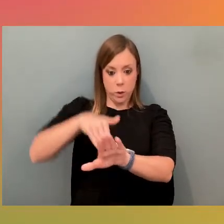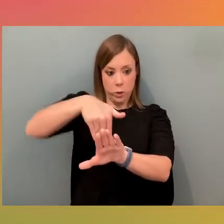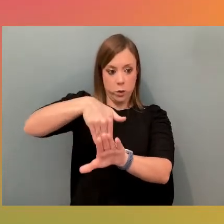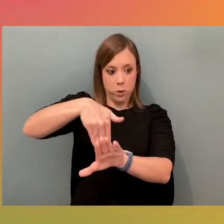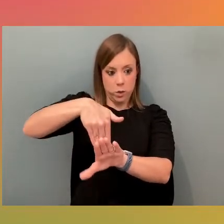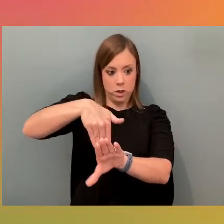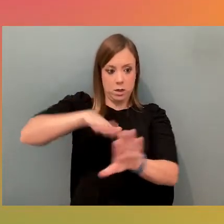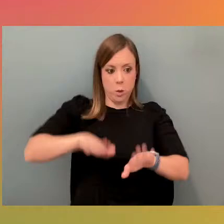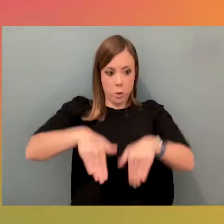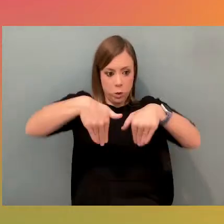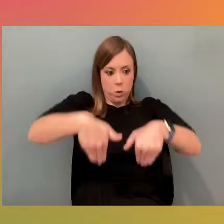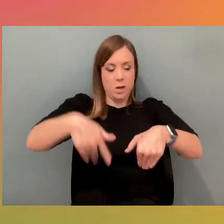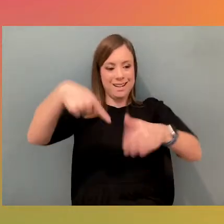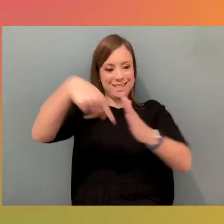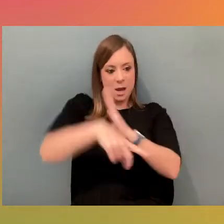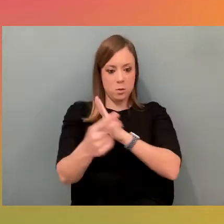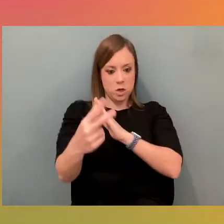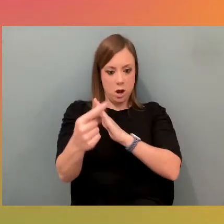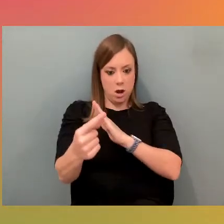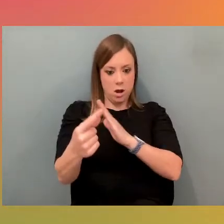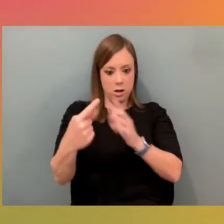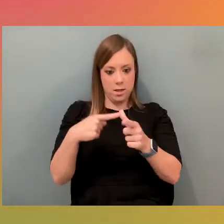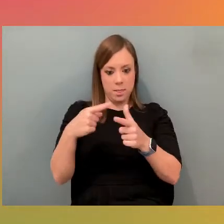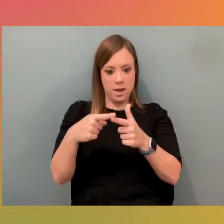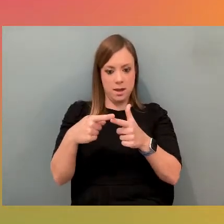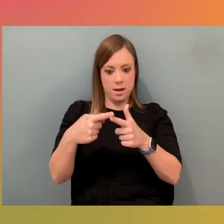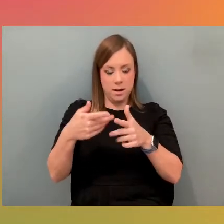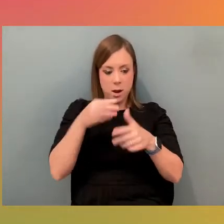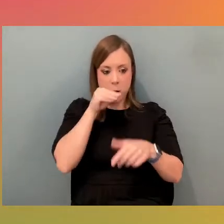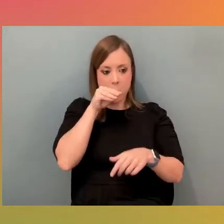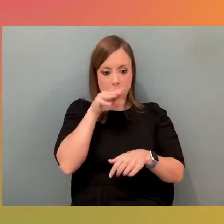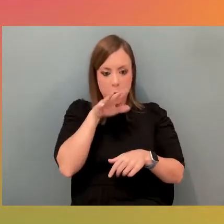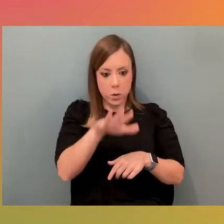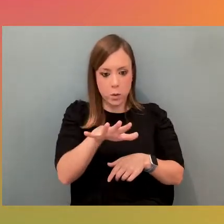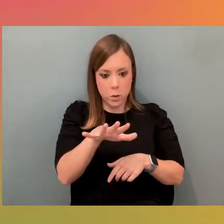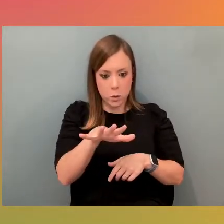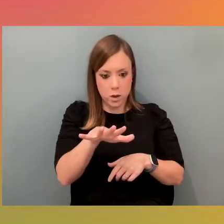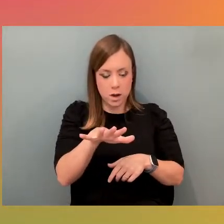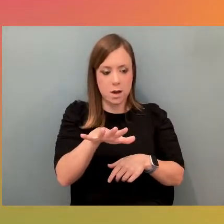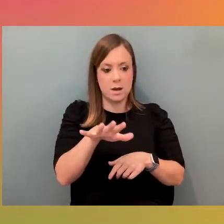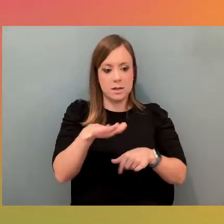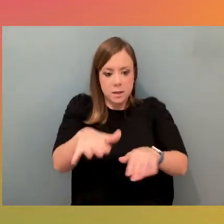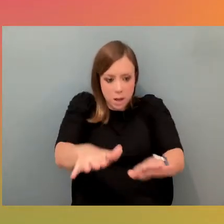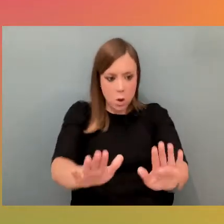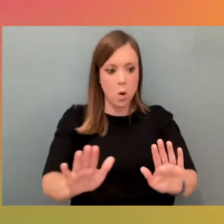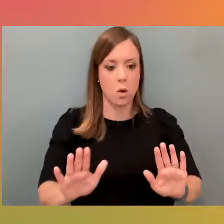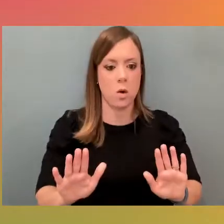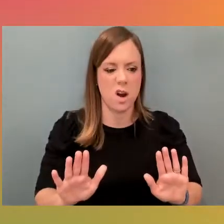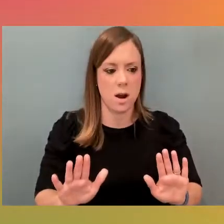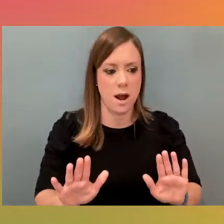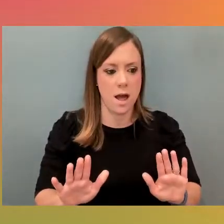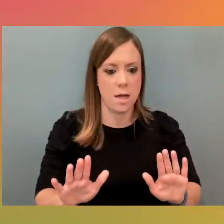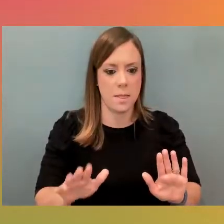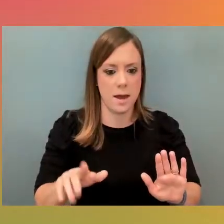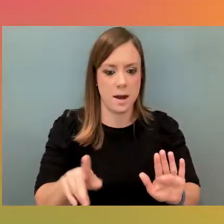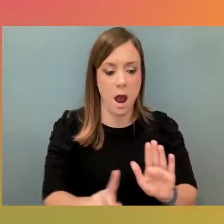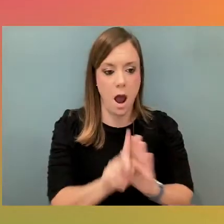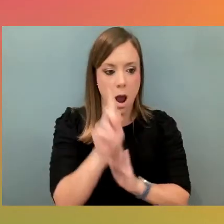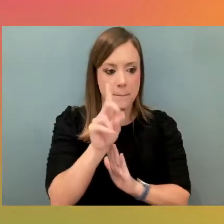STEP TO DOWN DOG.